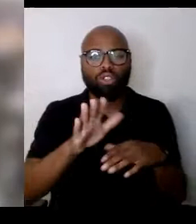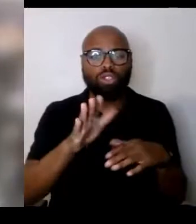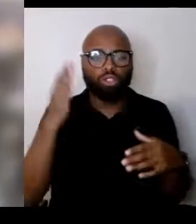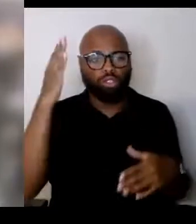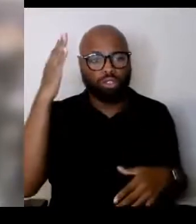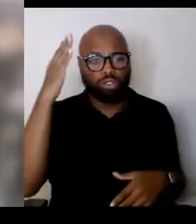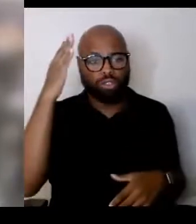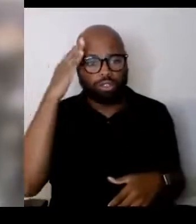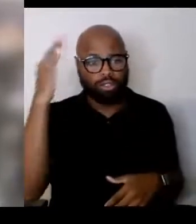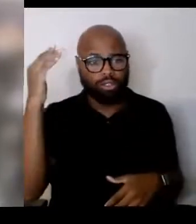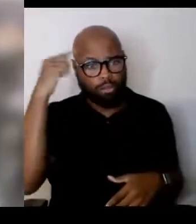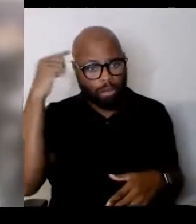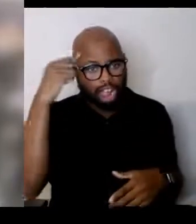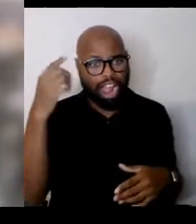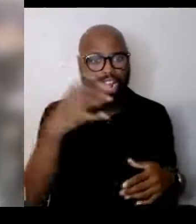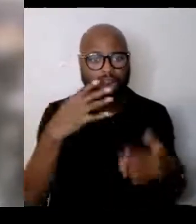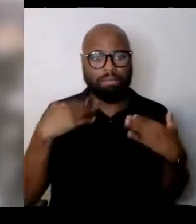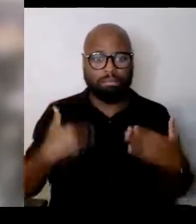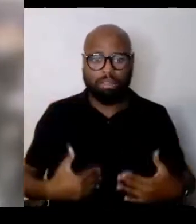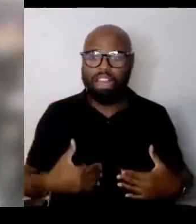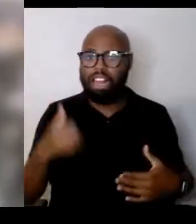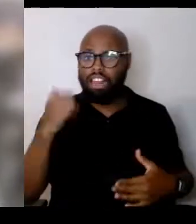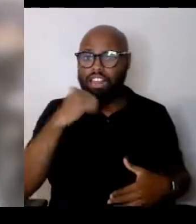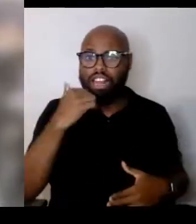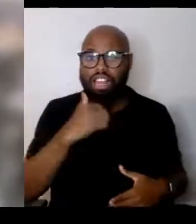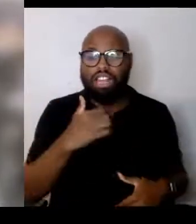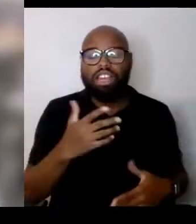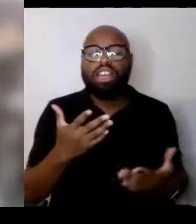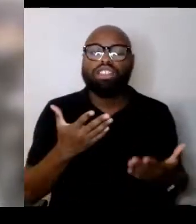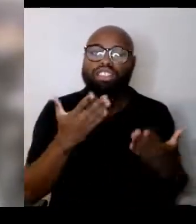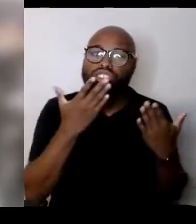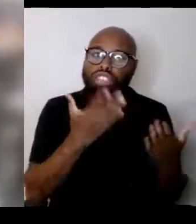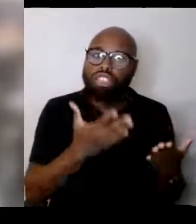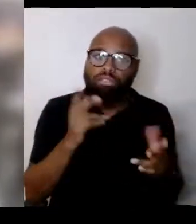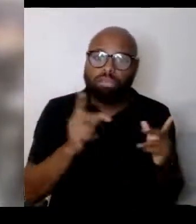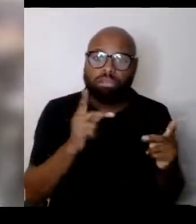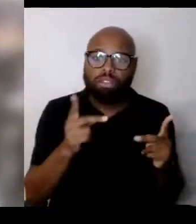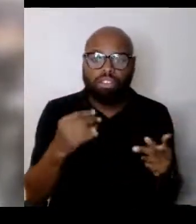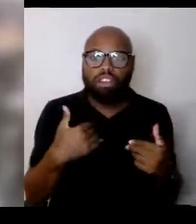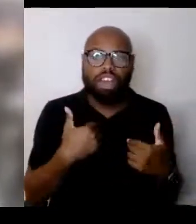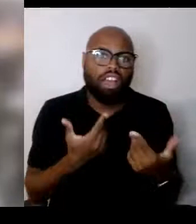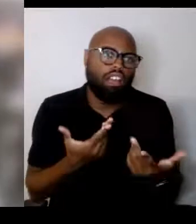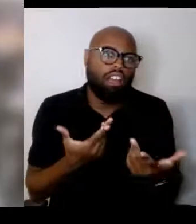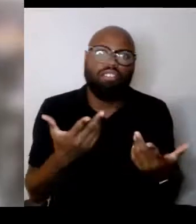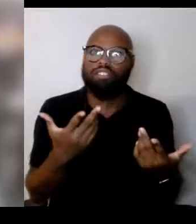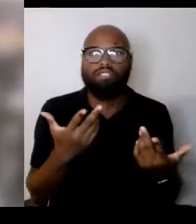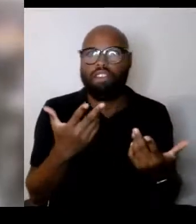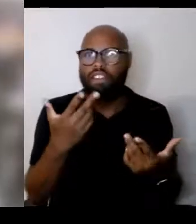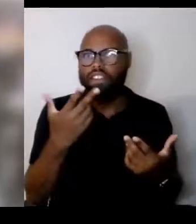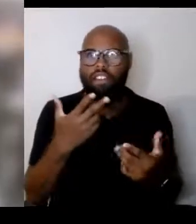I highly suggest for people to take a breather. If you have a favorite activity that you like to do, you know, things like that